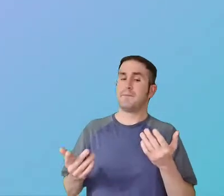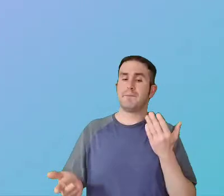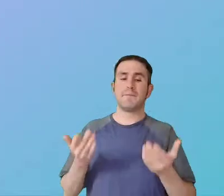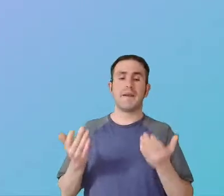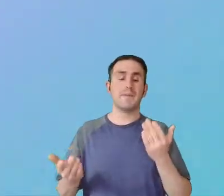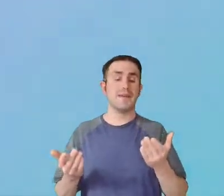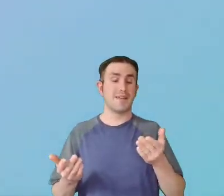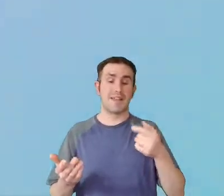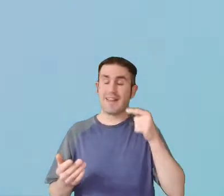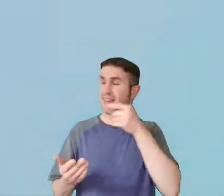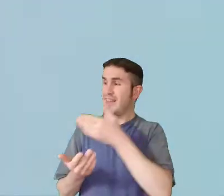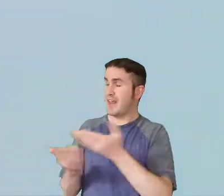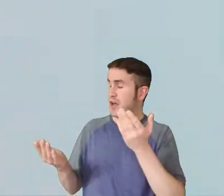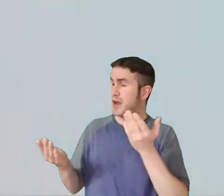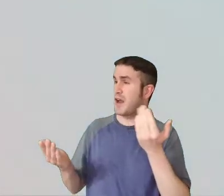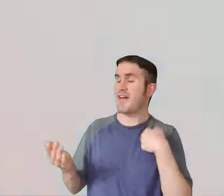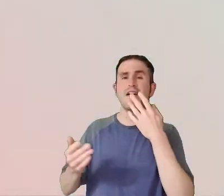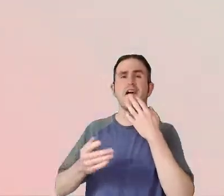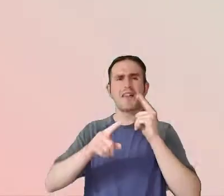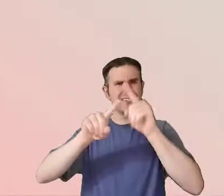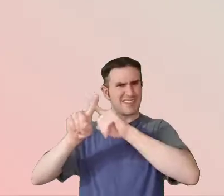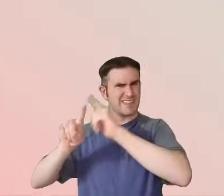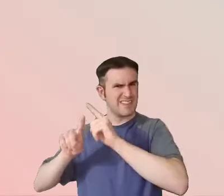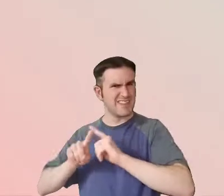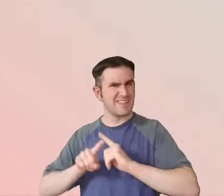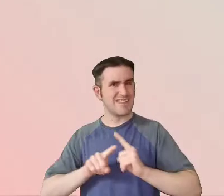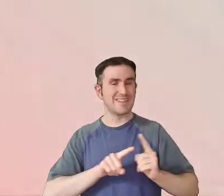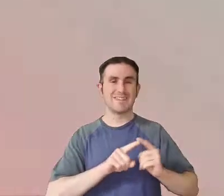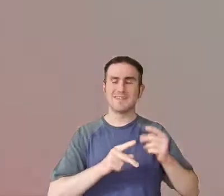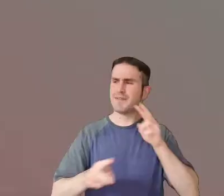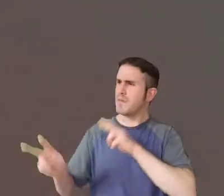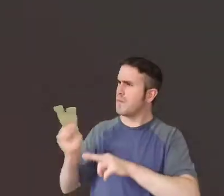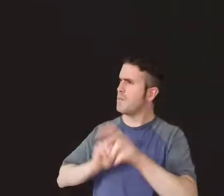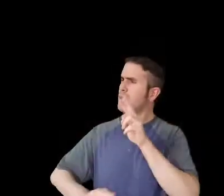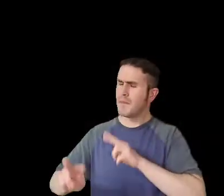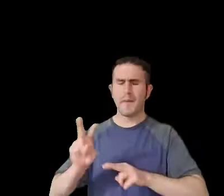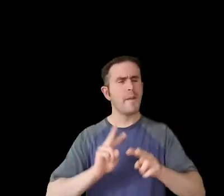different colors that are there for inspiration and see what you see around you in the world!